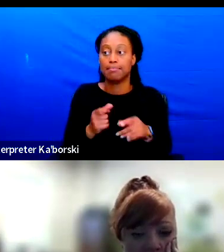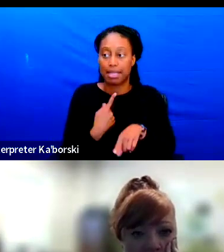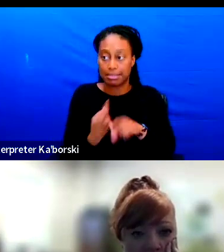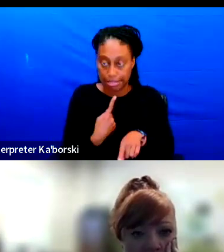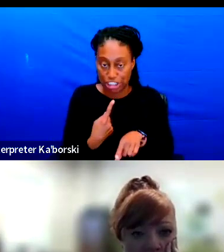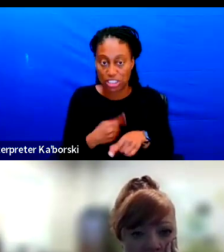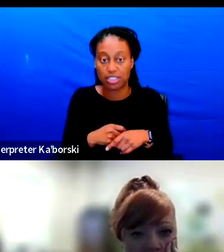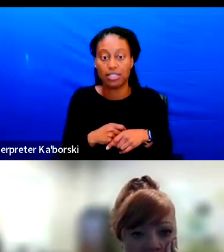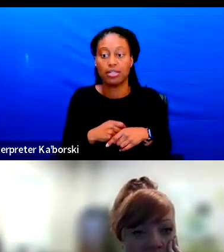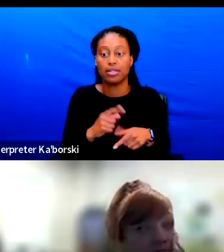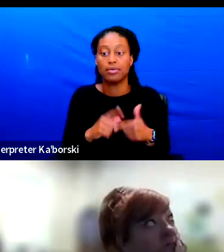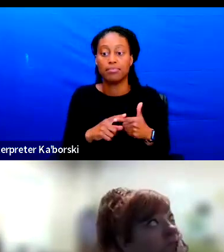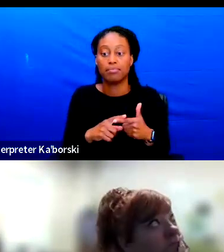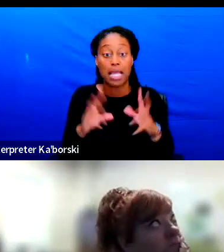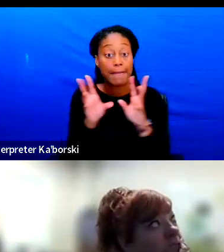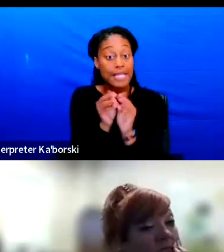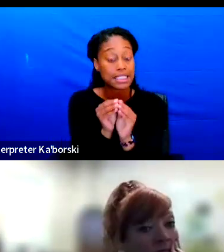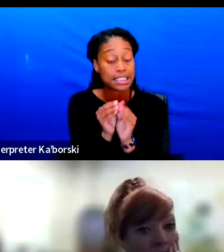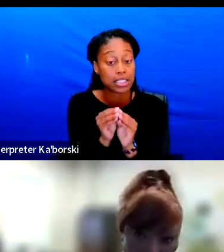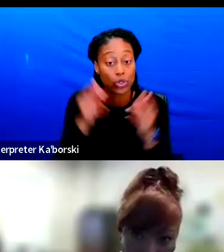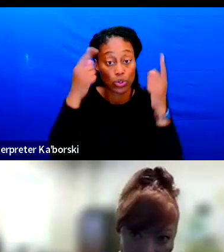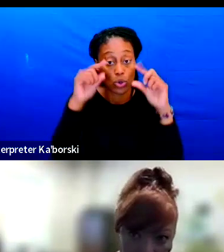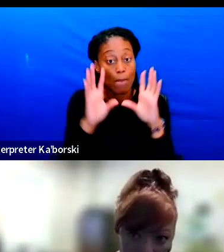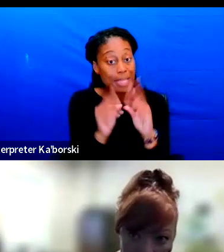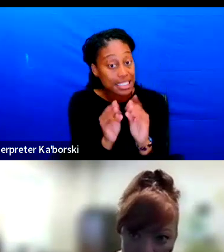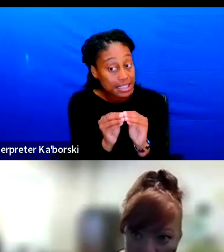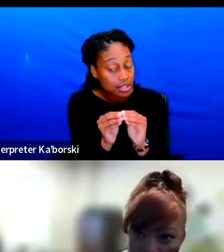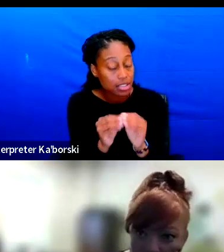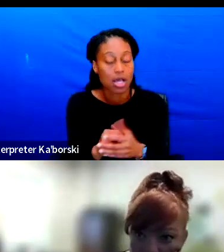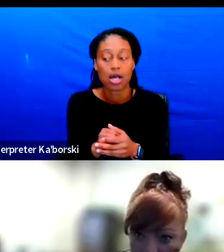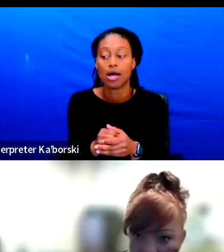Jenise Brassell: meets. We use meets also. Jenise Brassell: So yeah, there's just